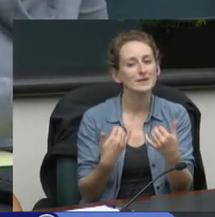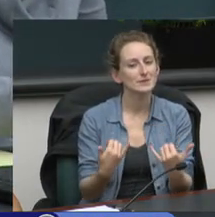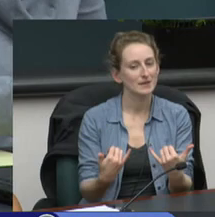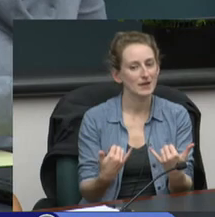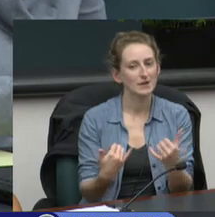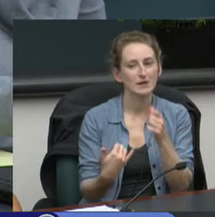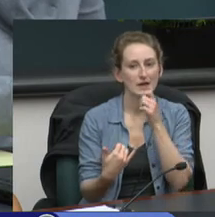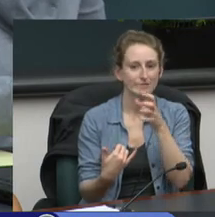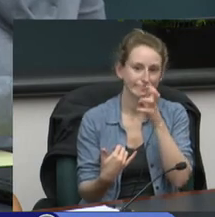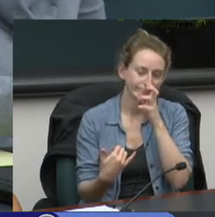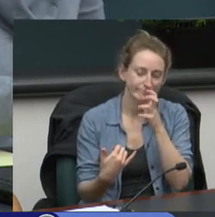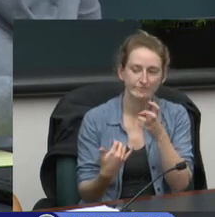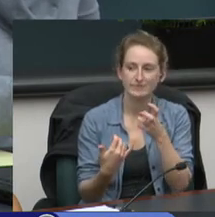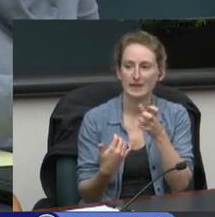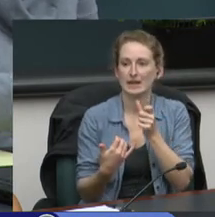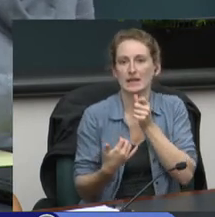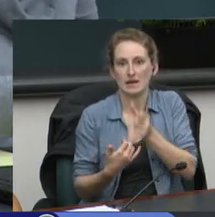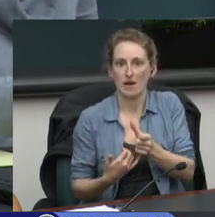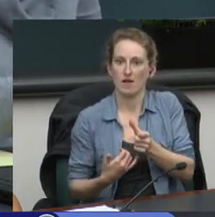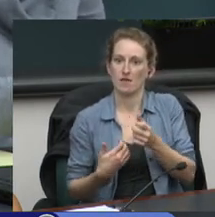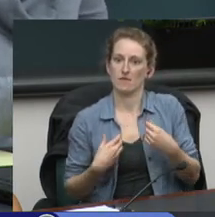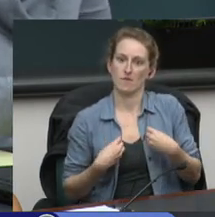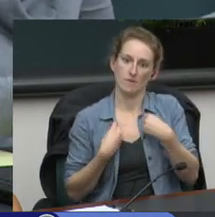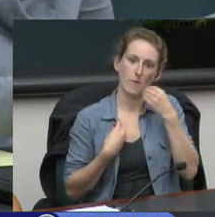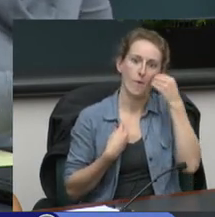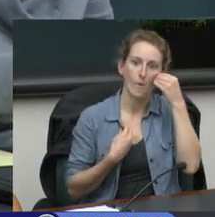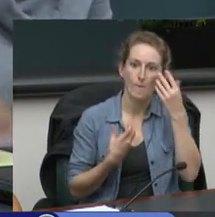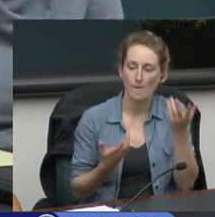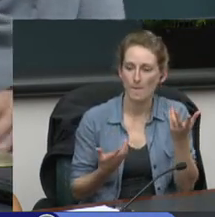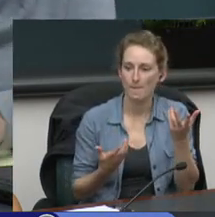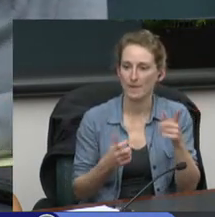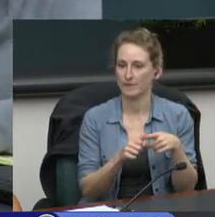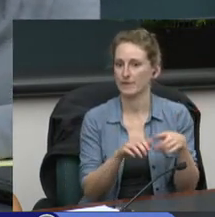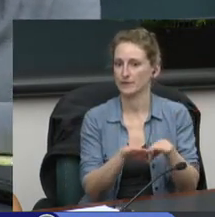to have non-residential just on the first floor so that might help address